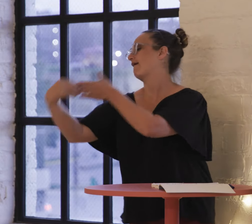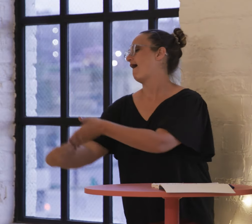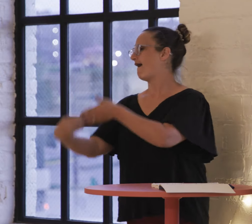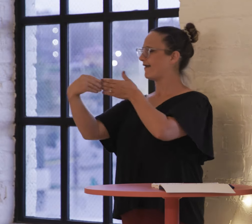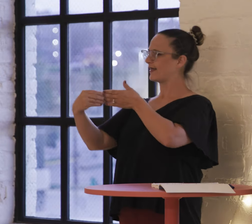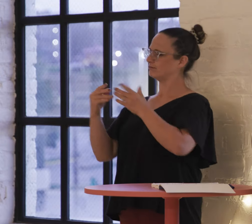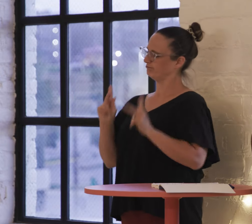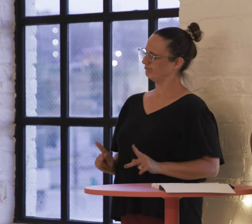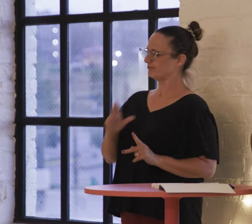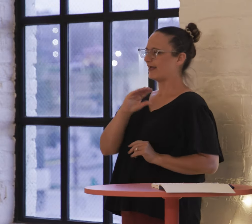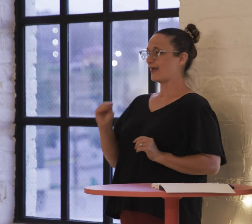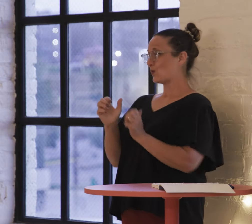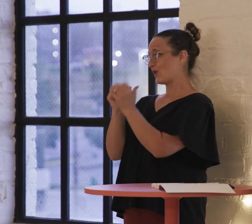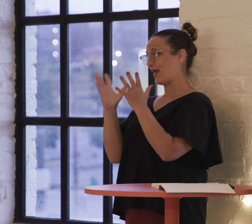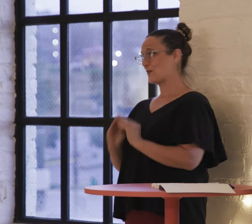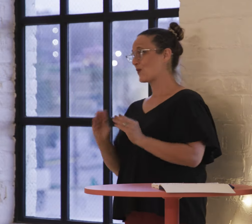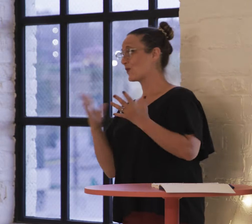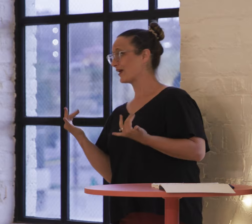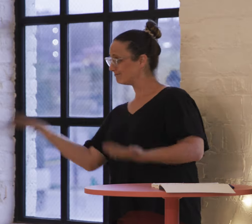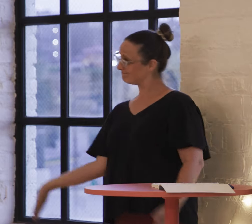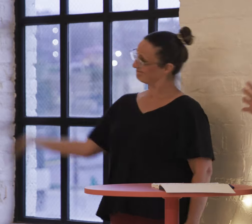And so without further ado, Rikki Poynter.